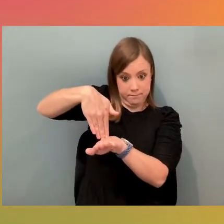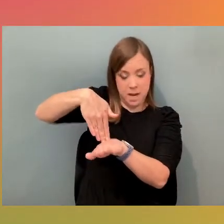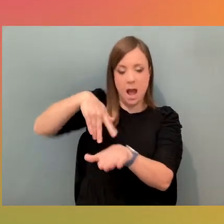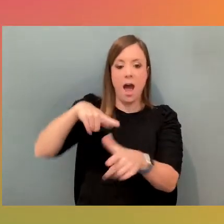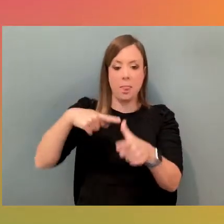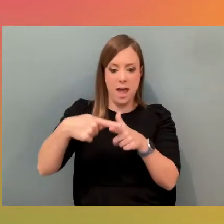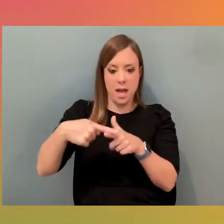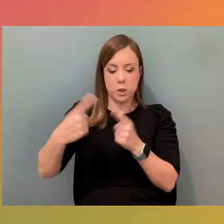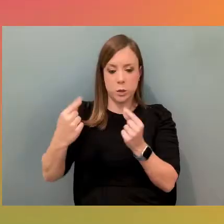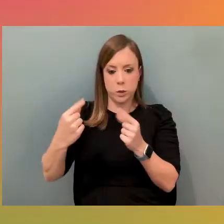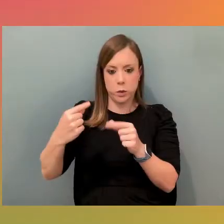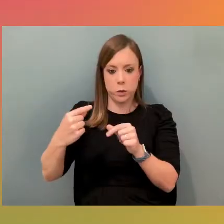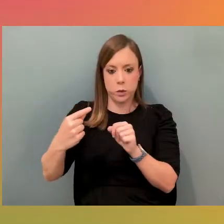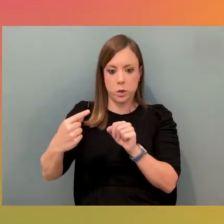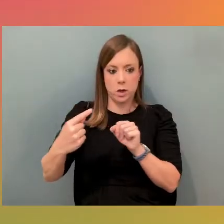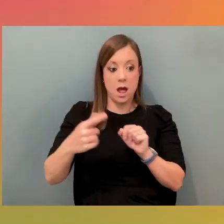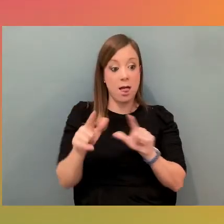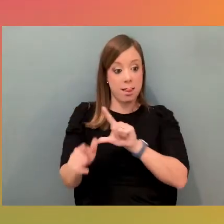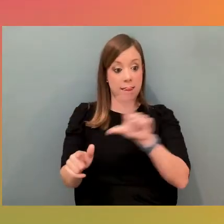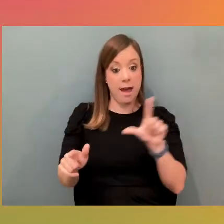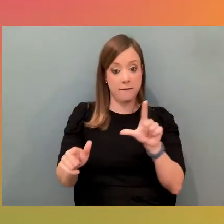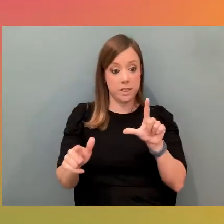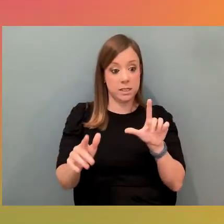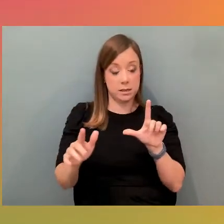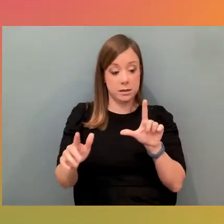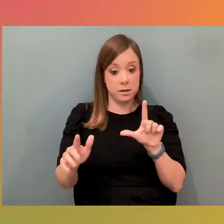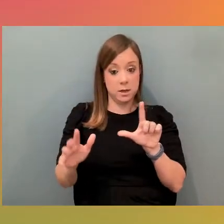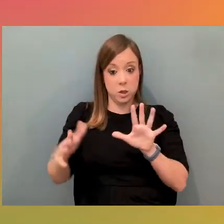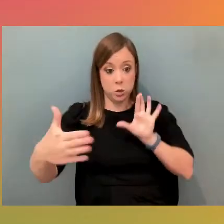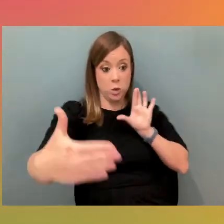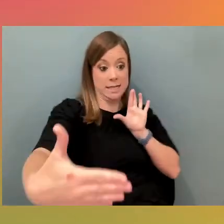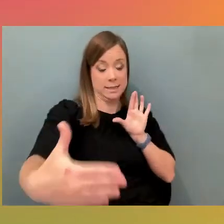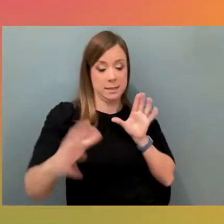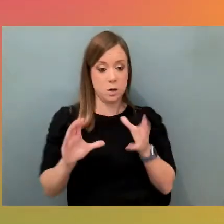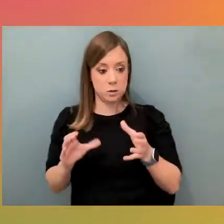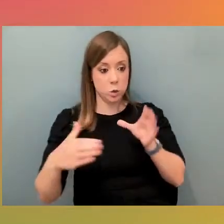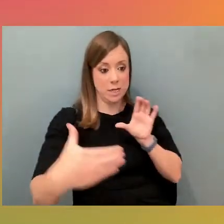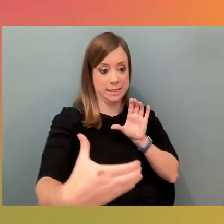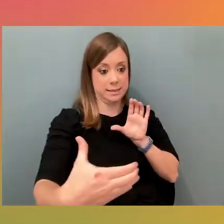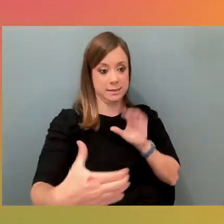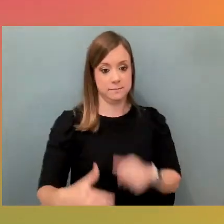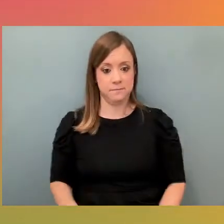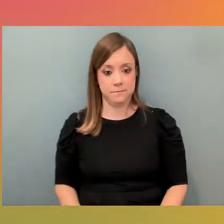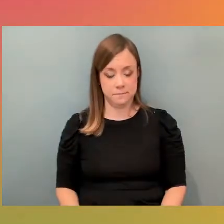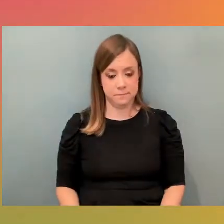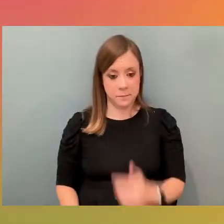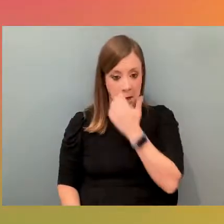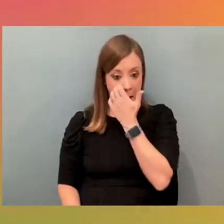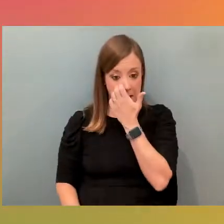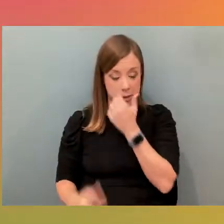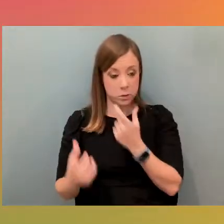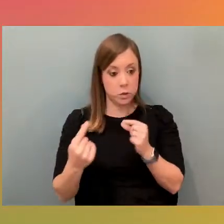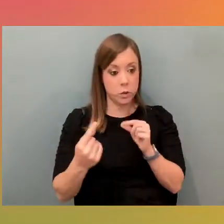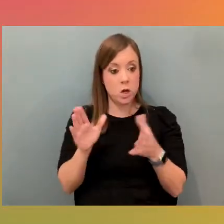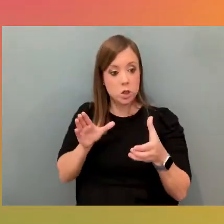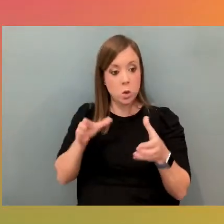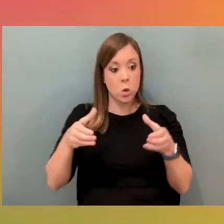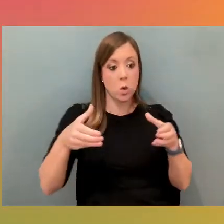TAKE A BREATH IN. AND AS YOU EXHALE, TWISTING TO